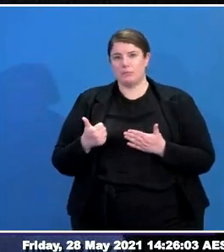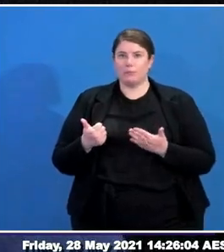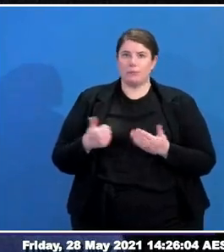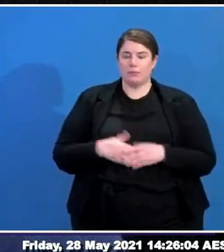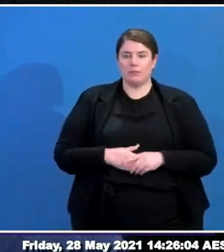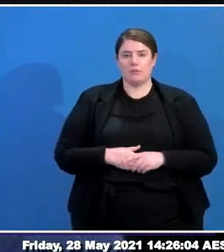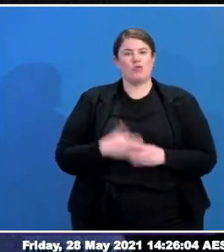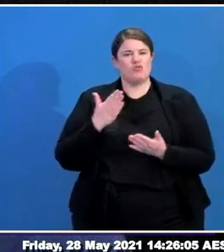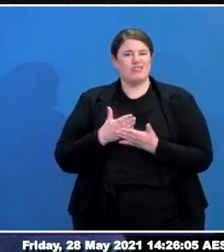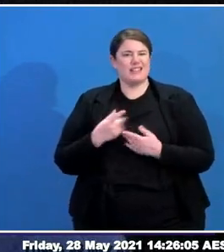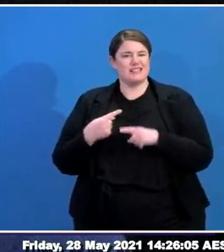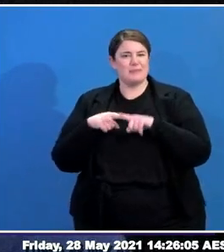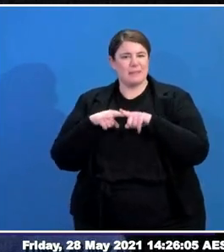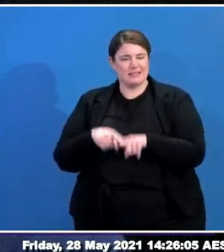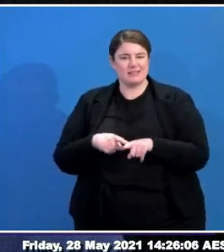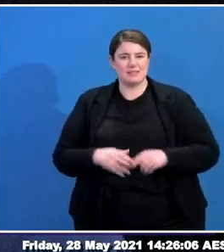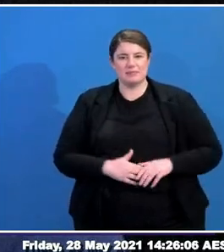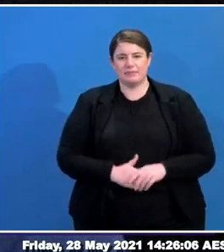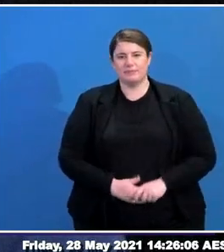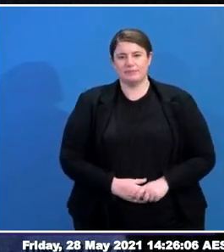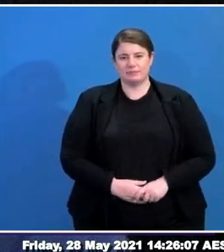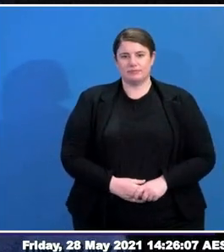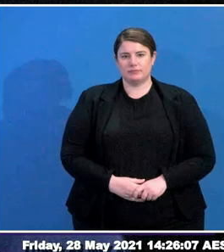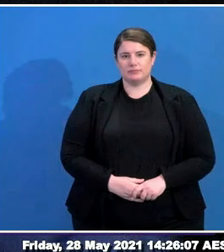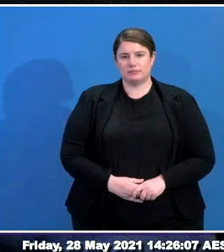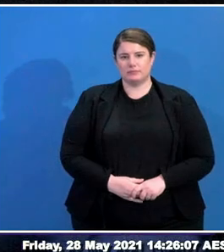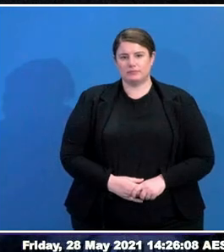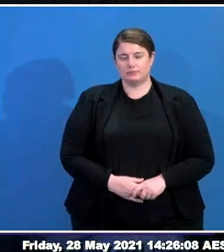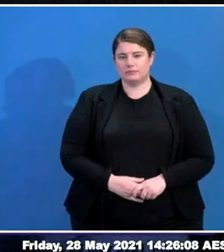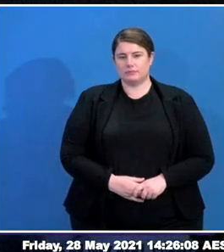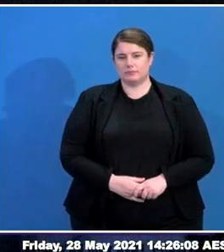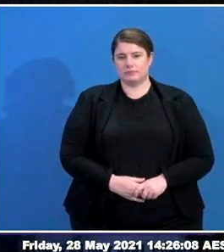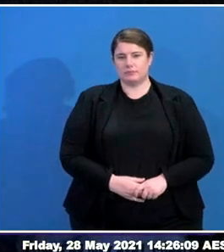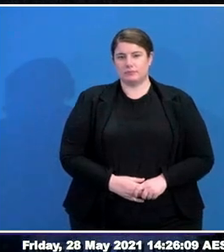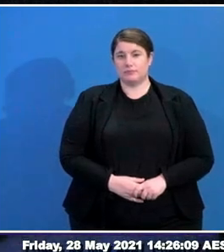it will depend on how the complainant requests that we handle a complaint.